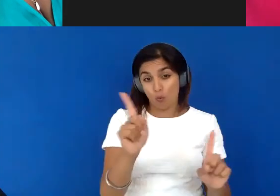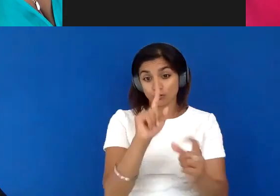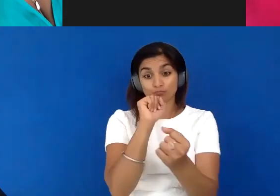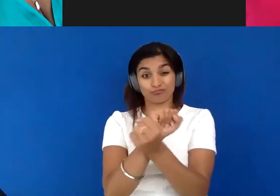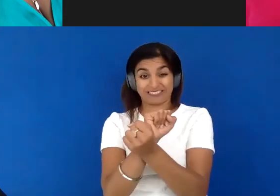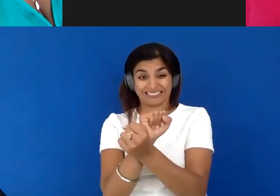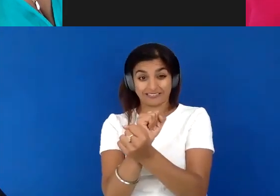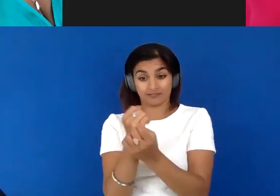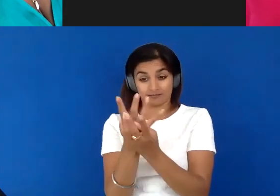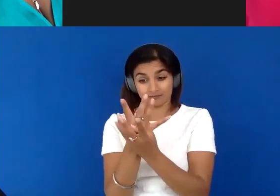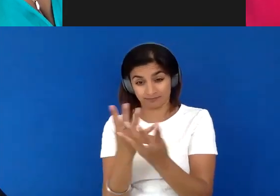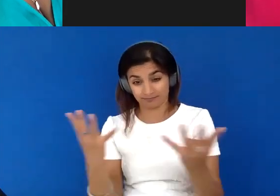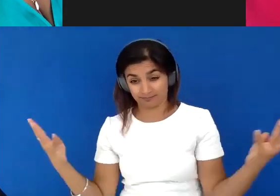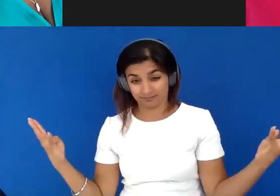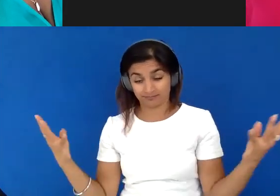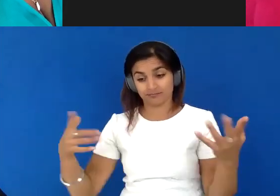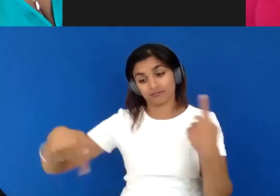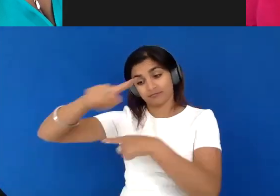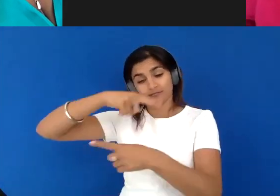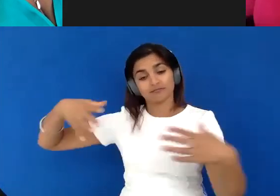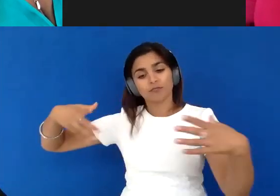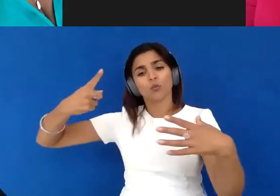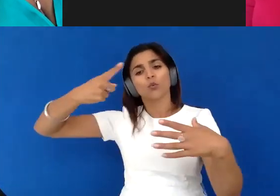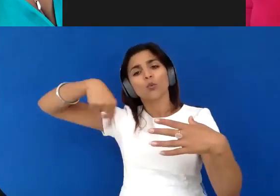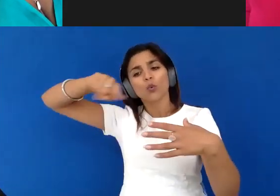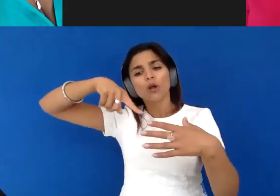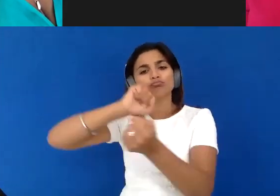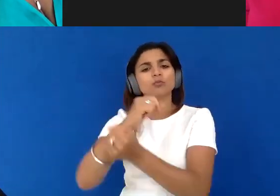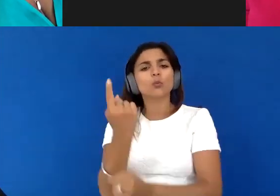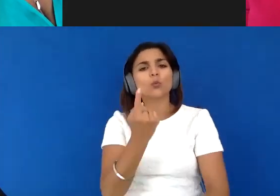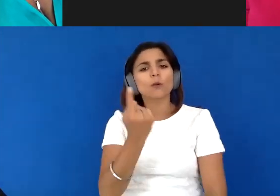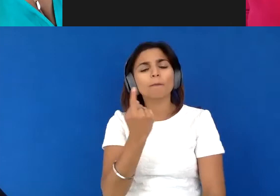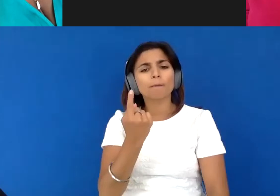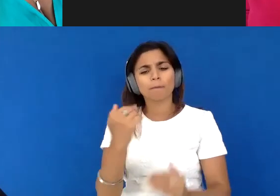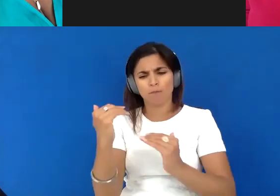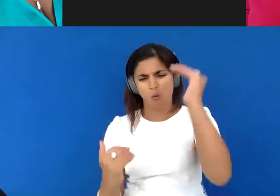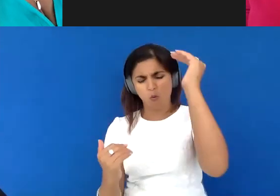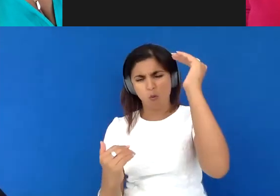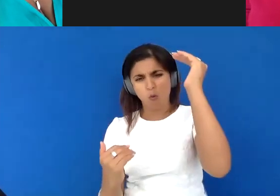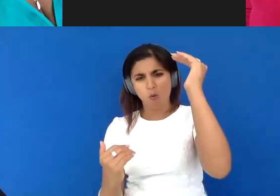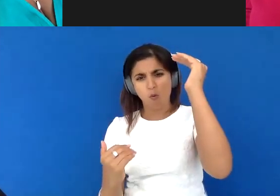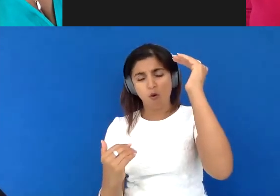disproportionate imprisonment and disproportionate charging and sentencing